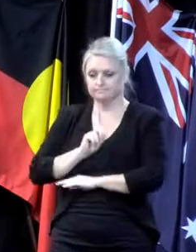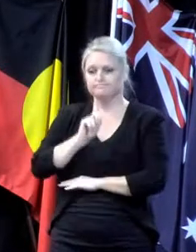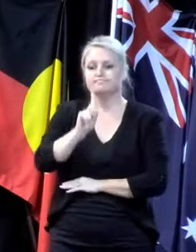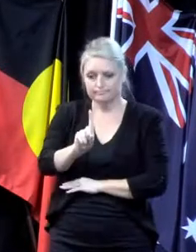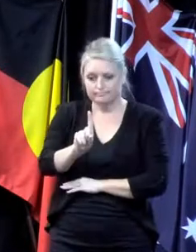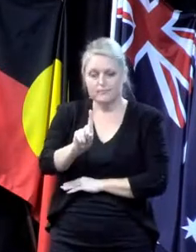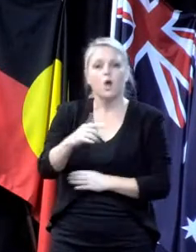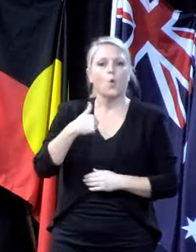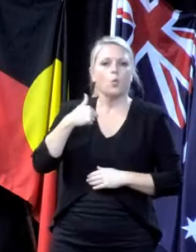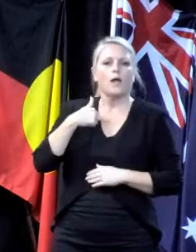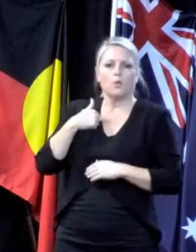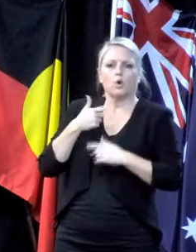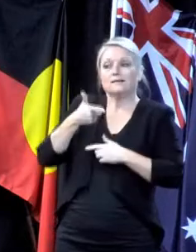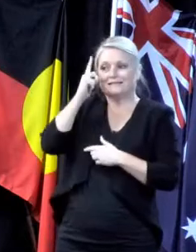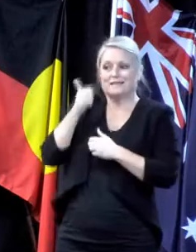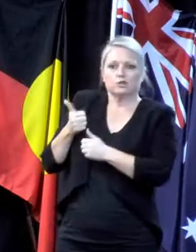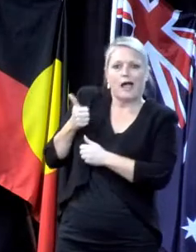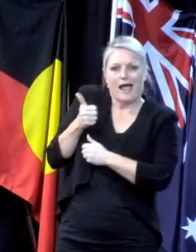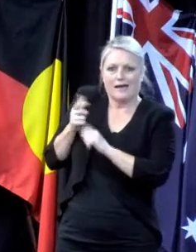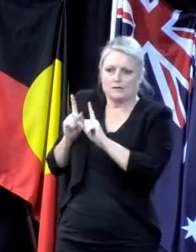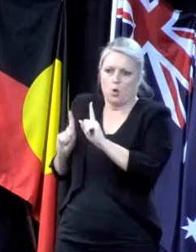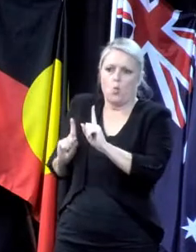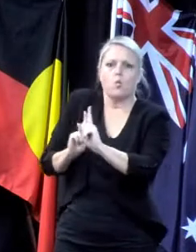because they have the experience to do those medical procedures.